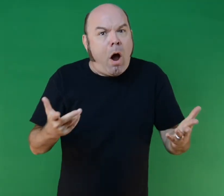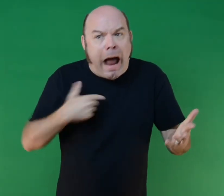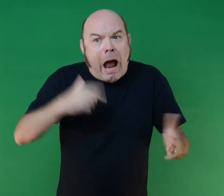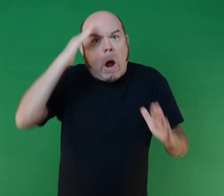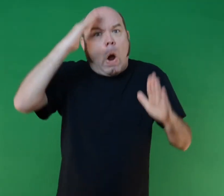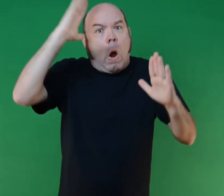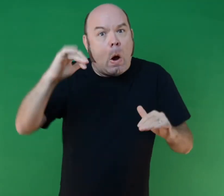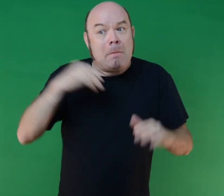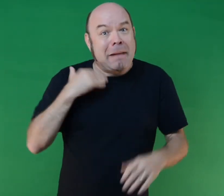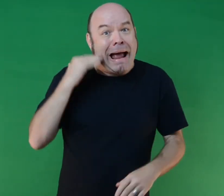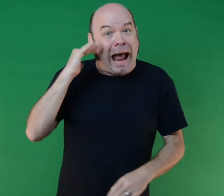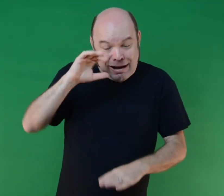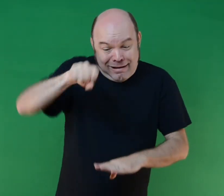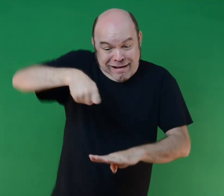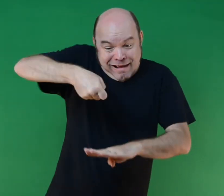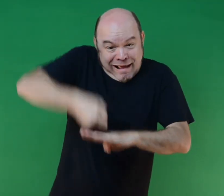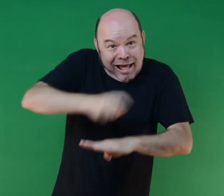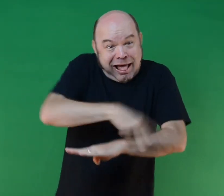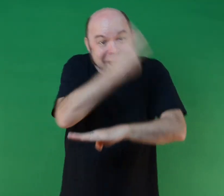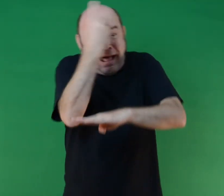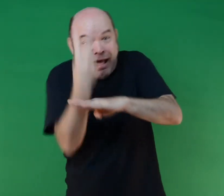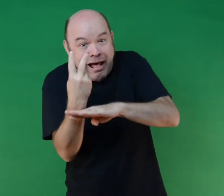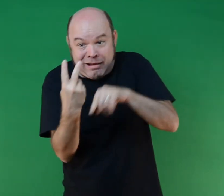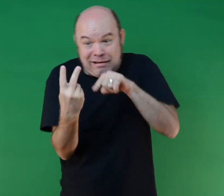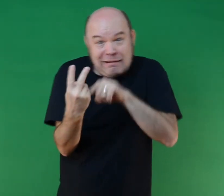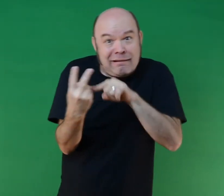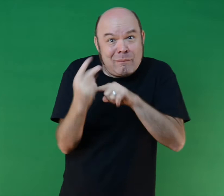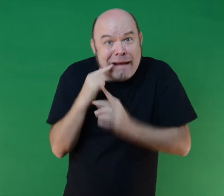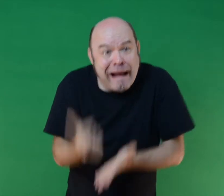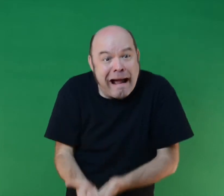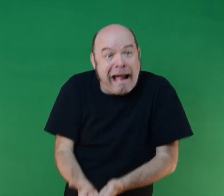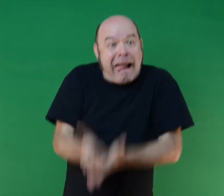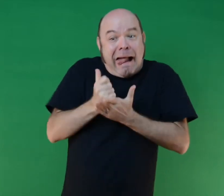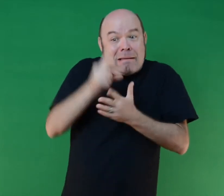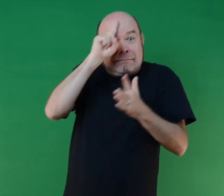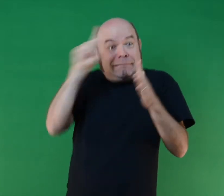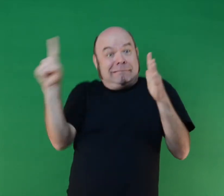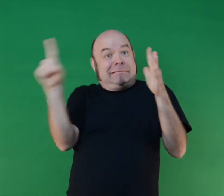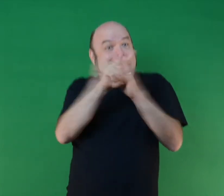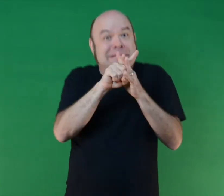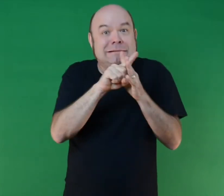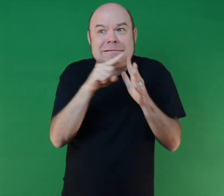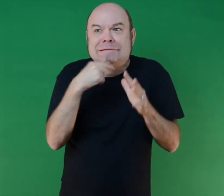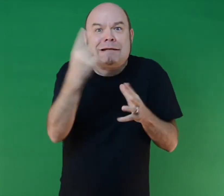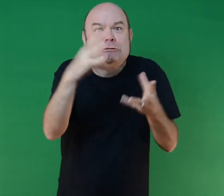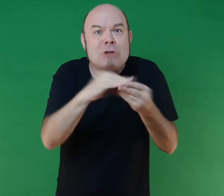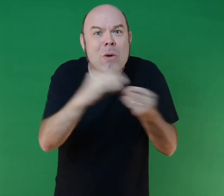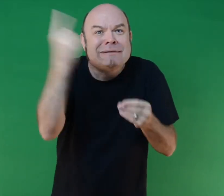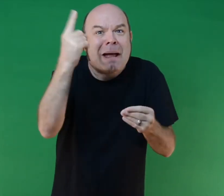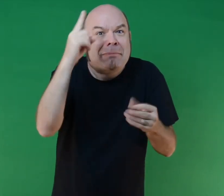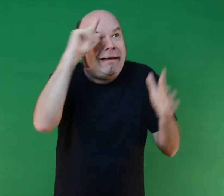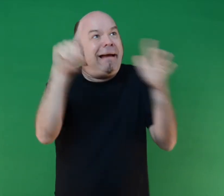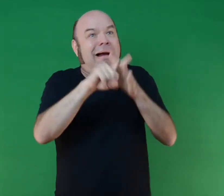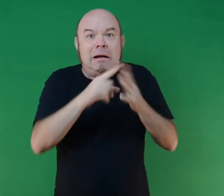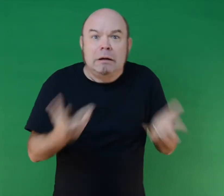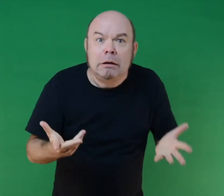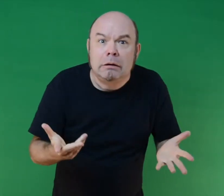"I hope that if I stand on my head, it will help me to think of a story," said Toad.